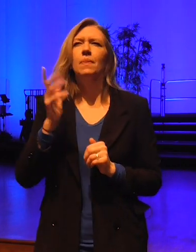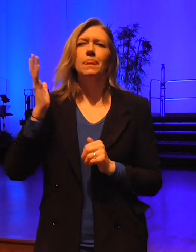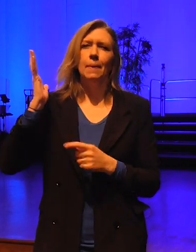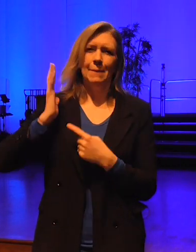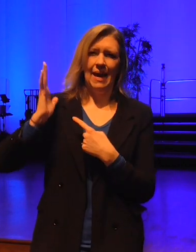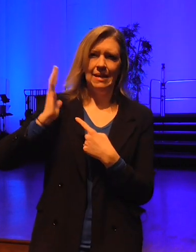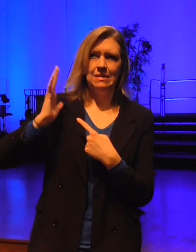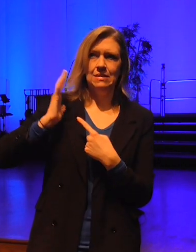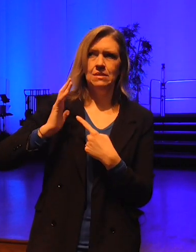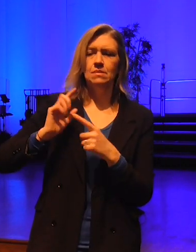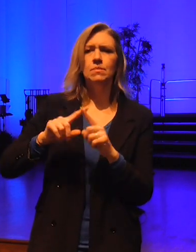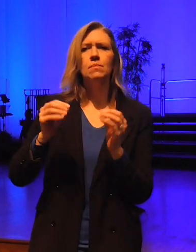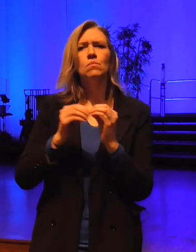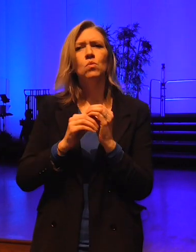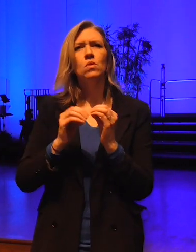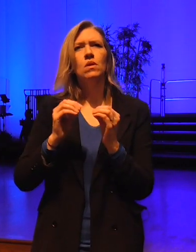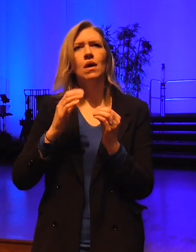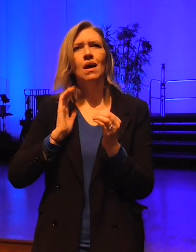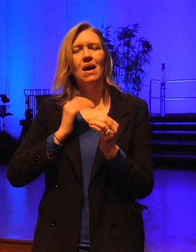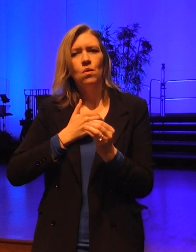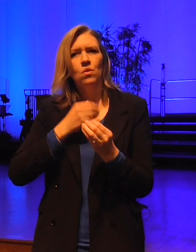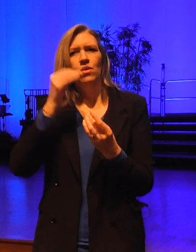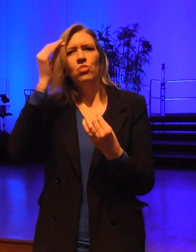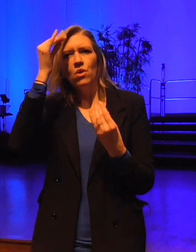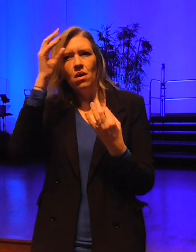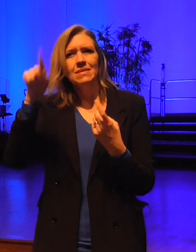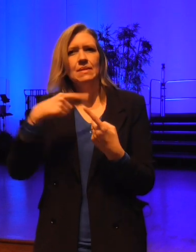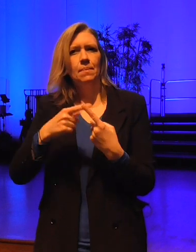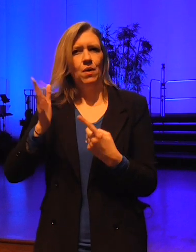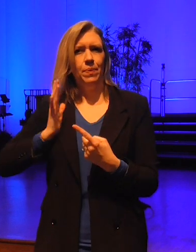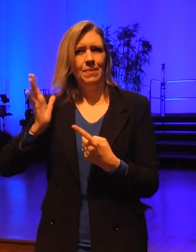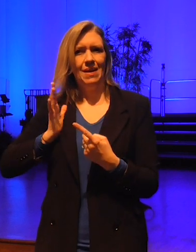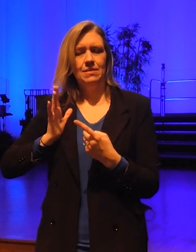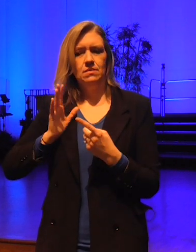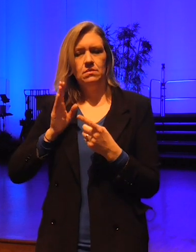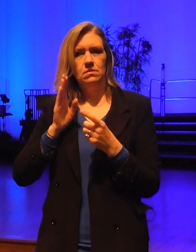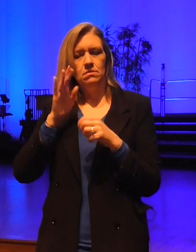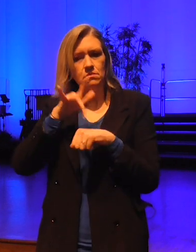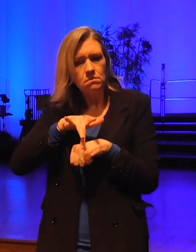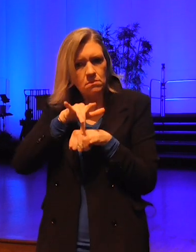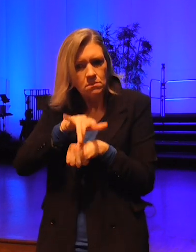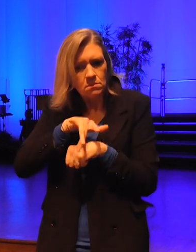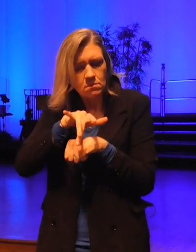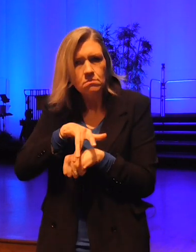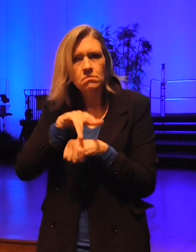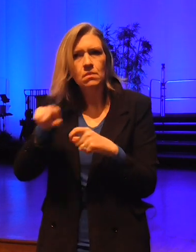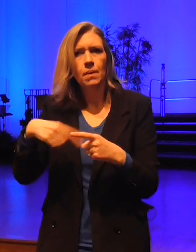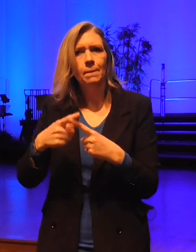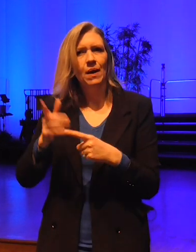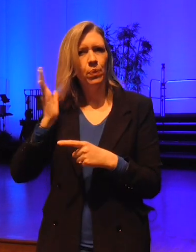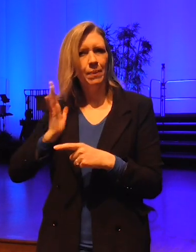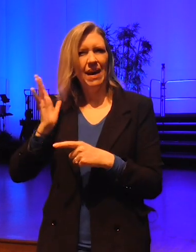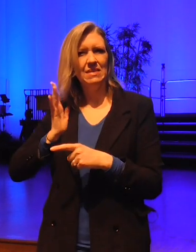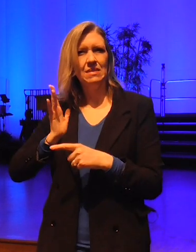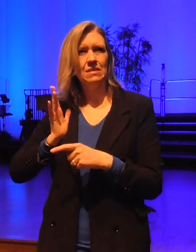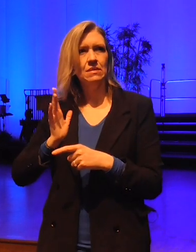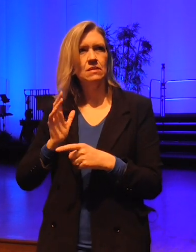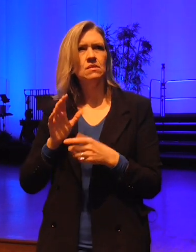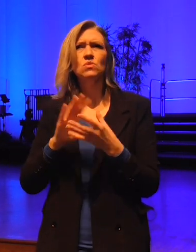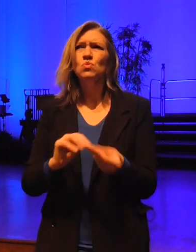about the past it's our tunnel vision about the path the past it's those stories we tell ourselves